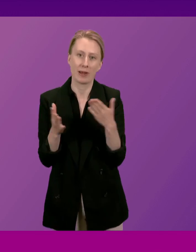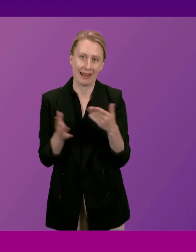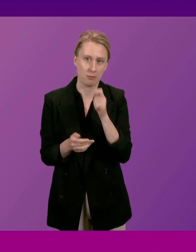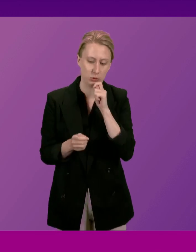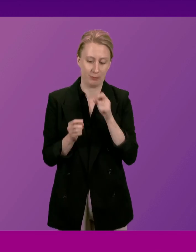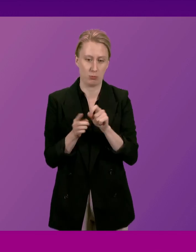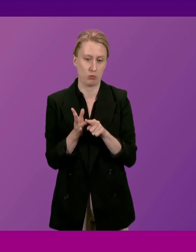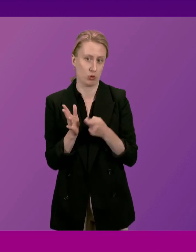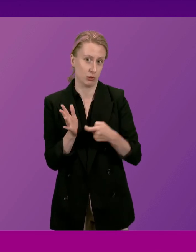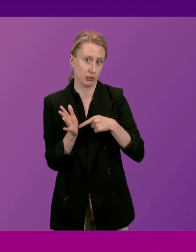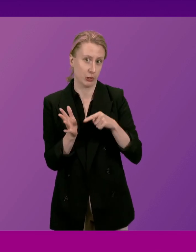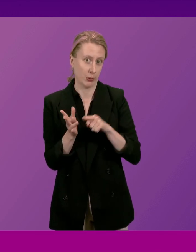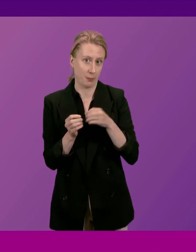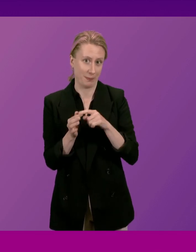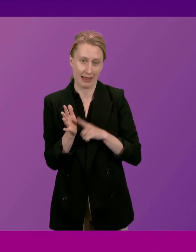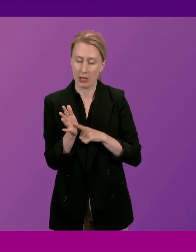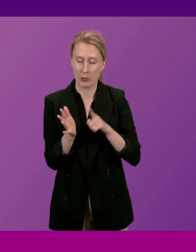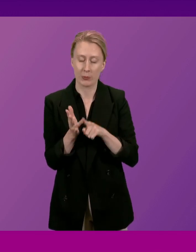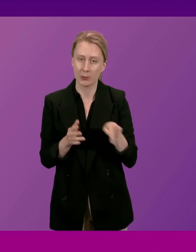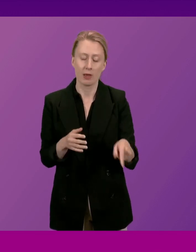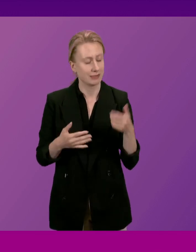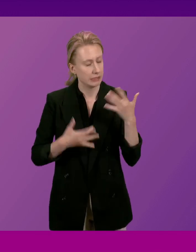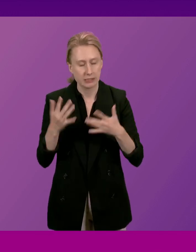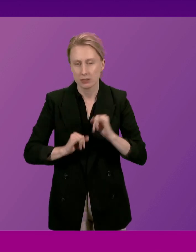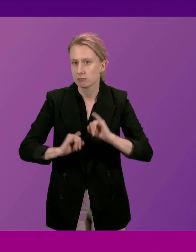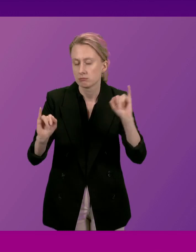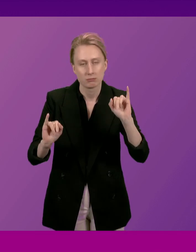The statistics are damning. The number of young people being caught with knives is